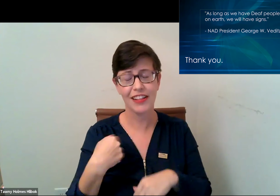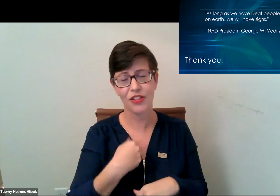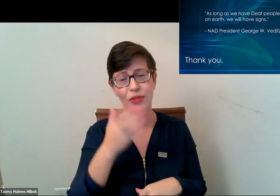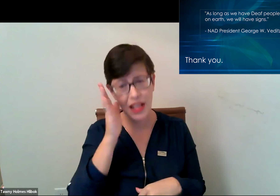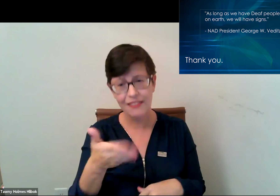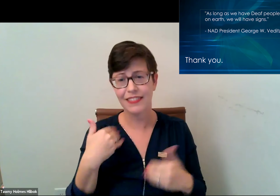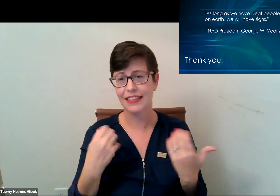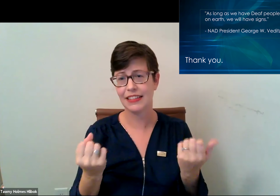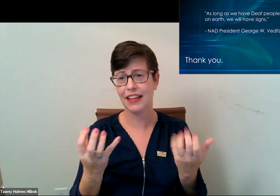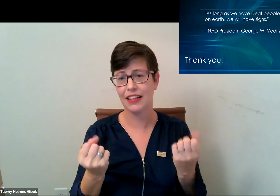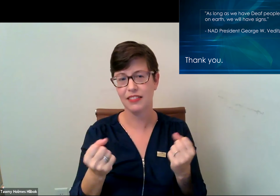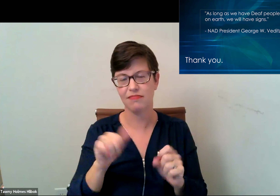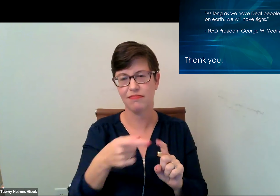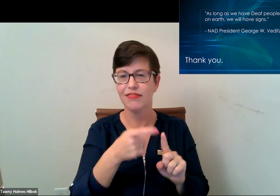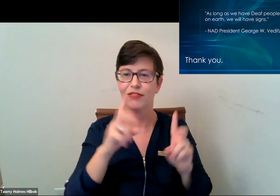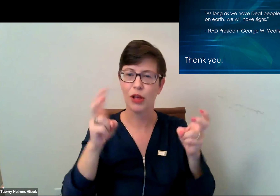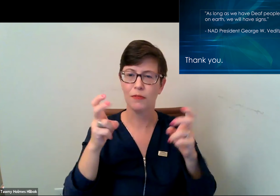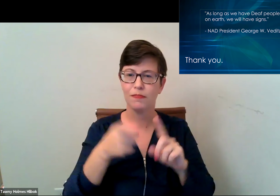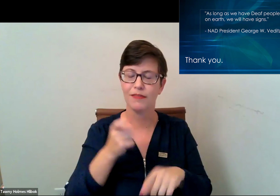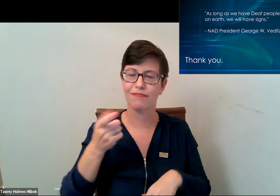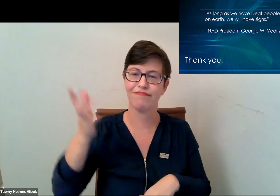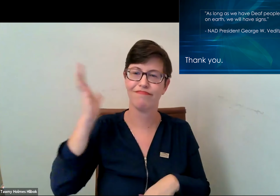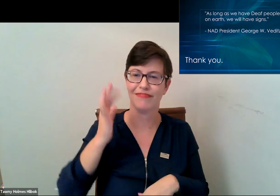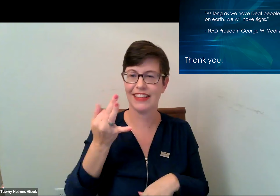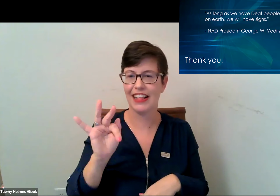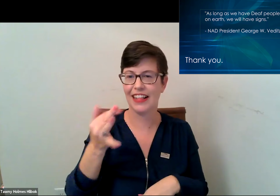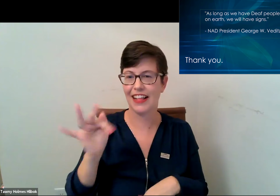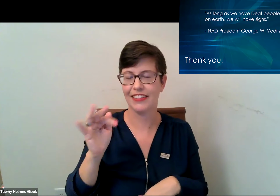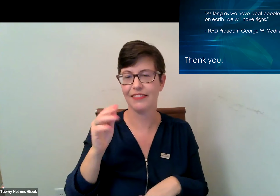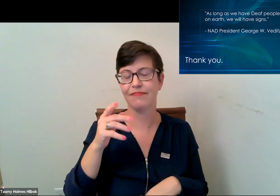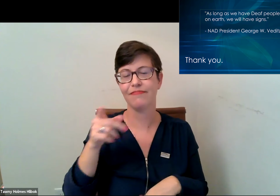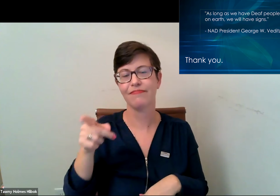So, as long as we have deaf people on earth we will have signs a very famous quote.